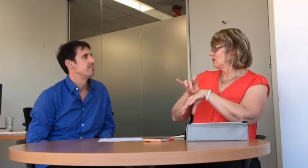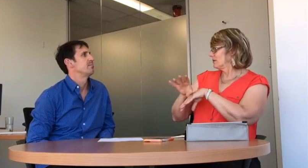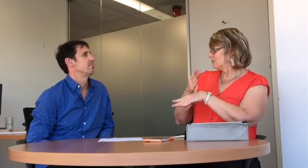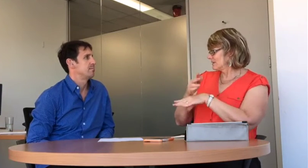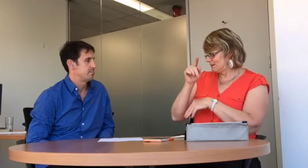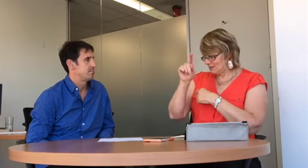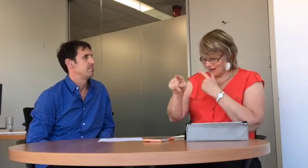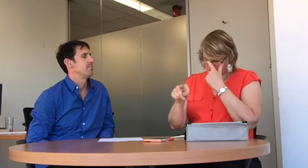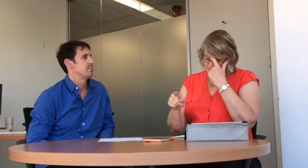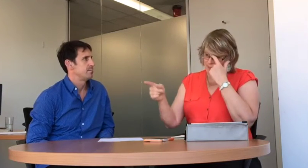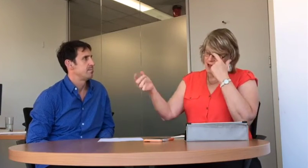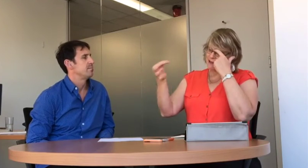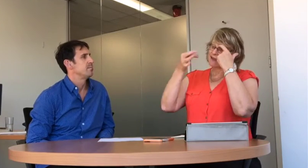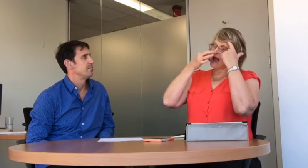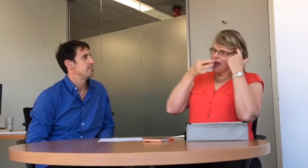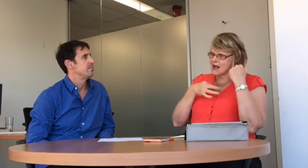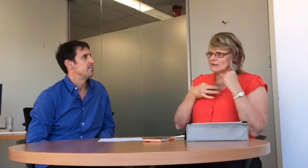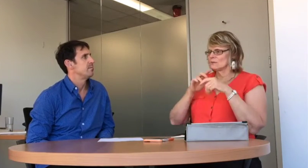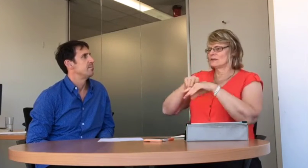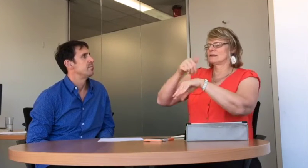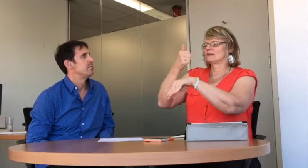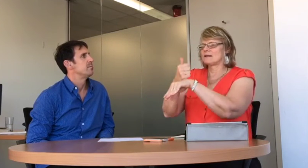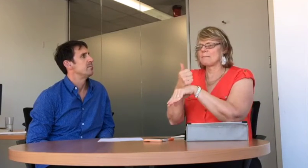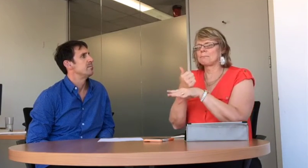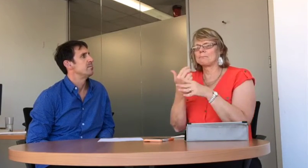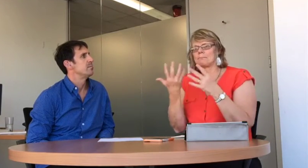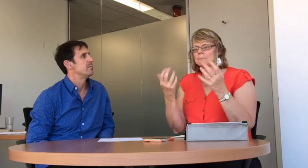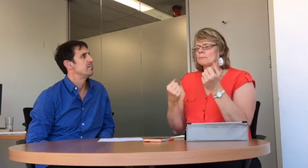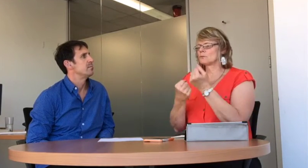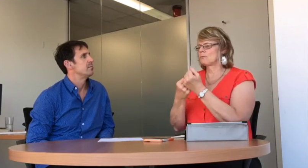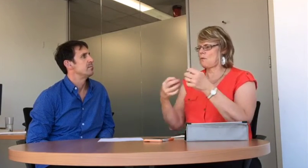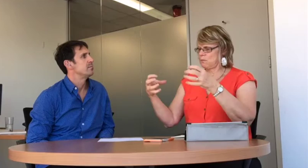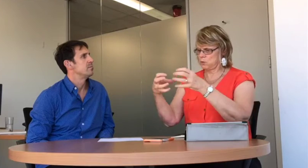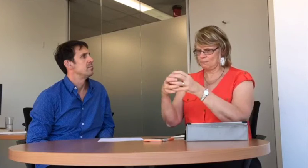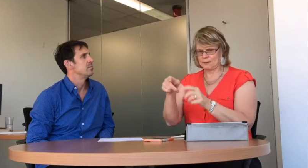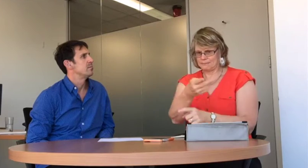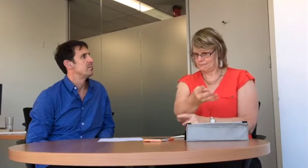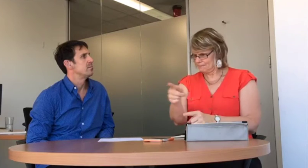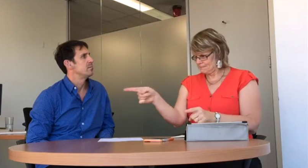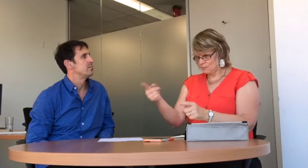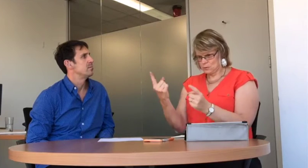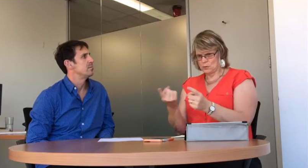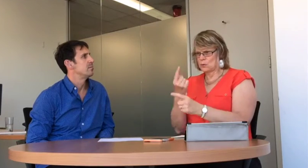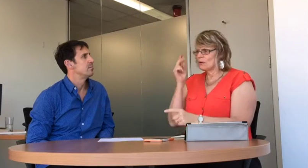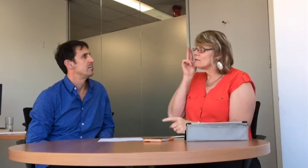Anyway, at that time I worked as a counsellor, and I was asked to set up a support group